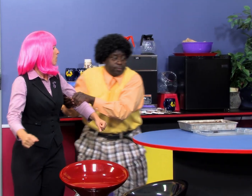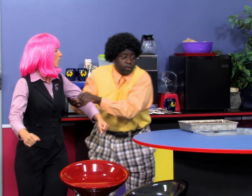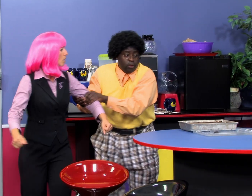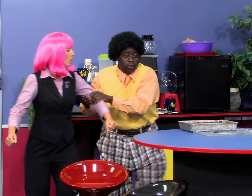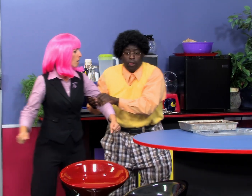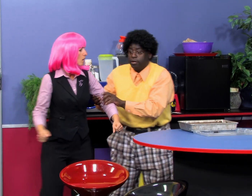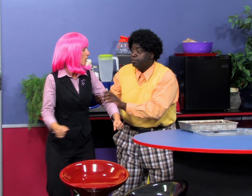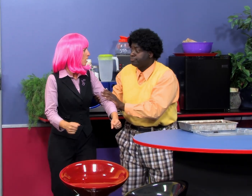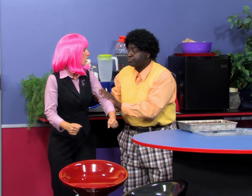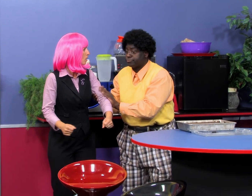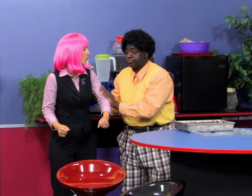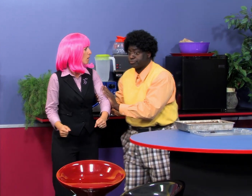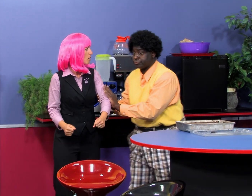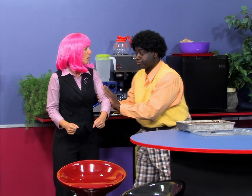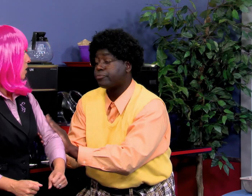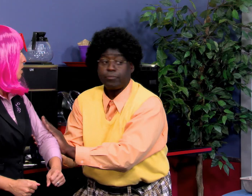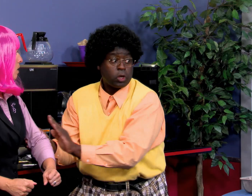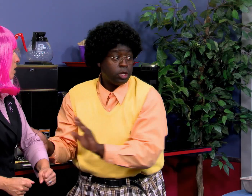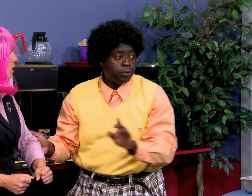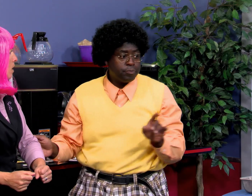UM. UM, YEA.